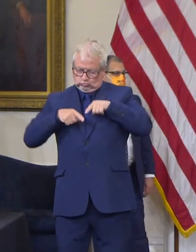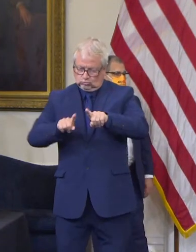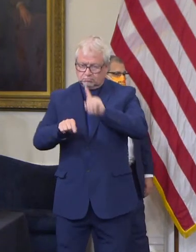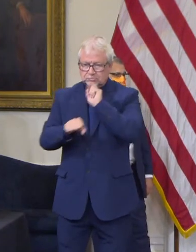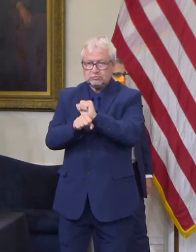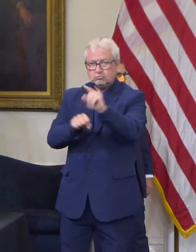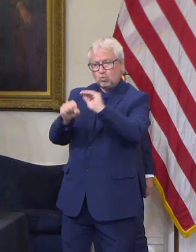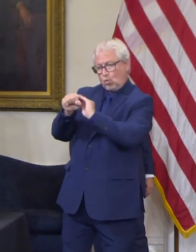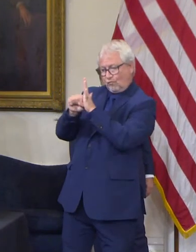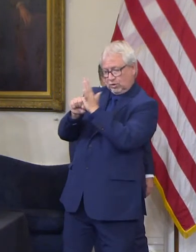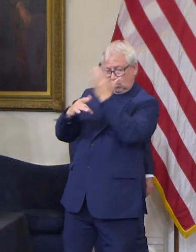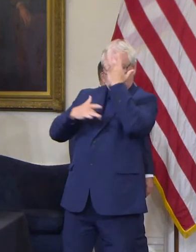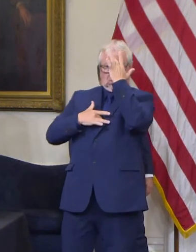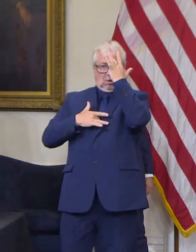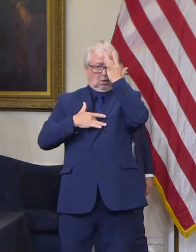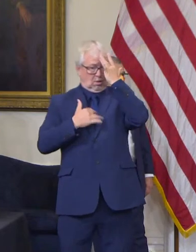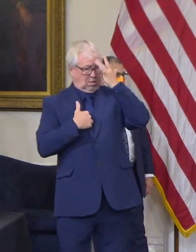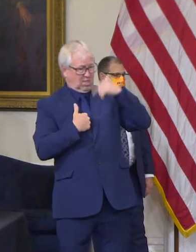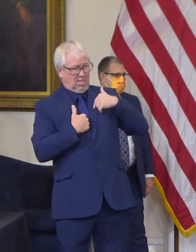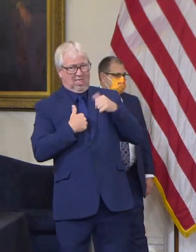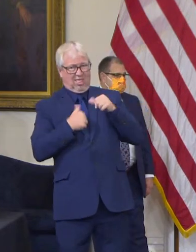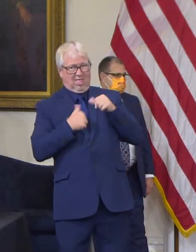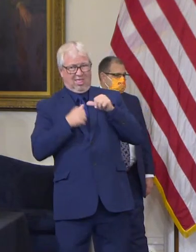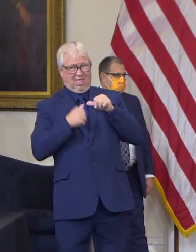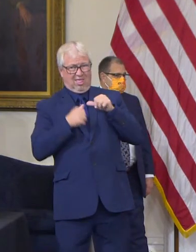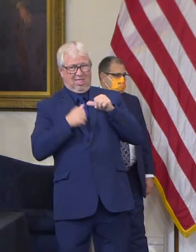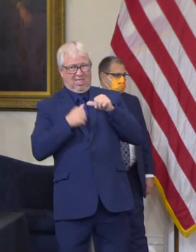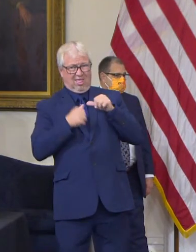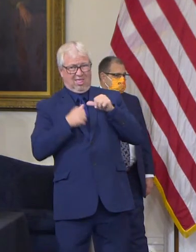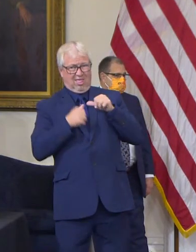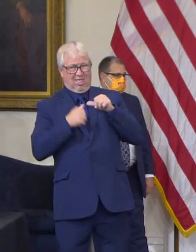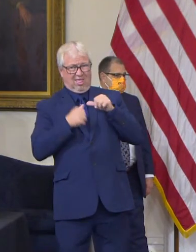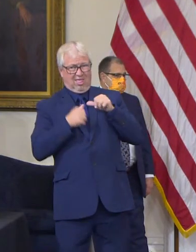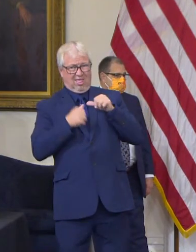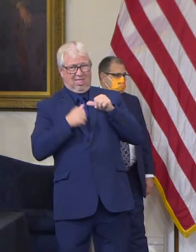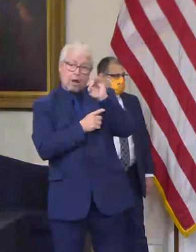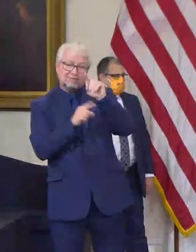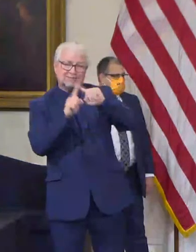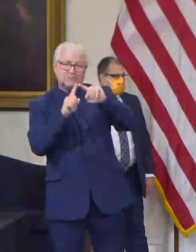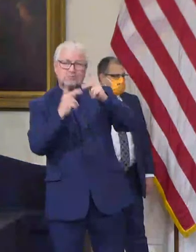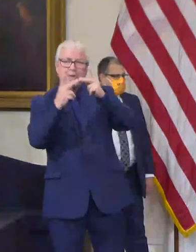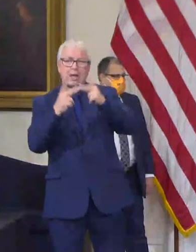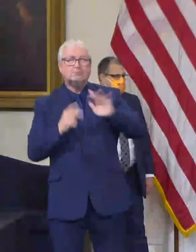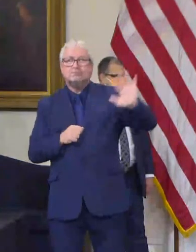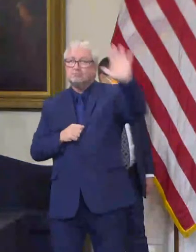too late. before having to go to the hospital when it may already be These treatments are available at more than 80